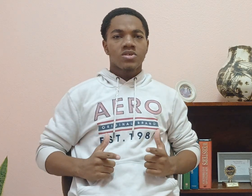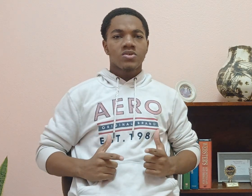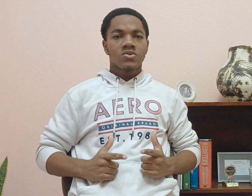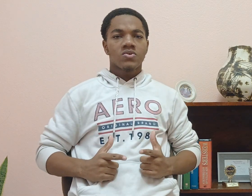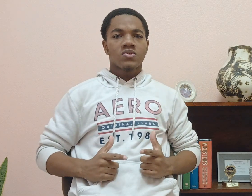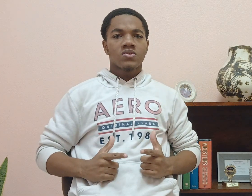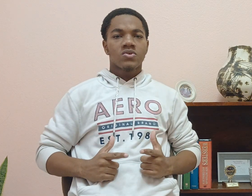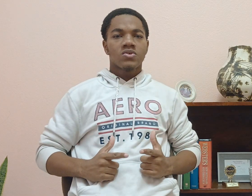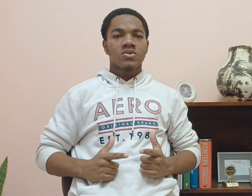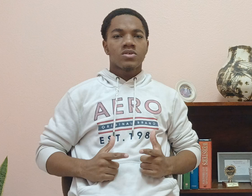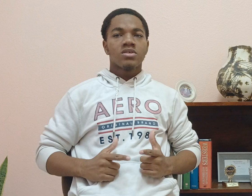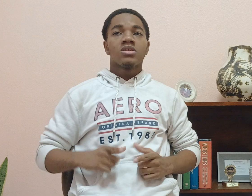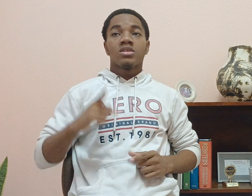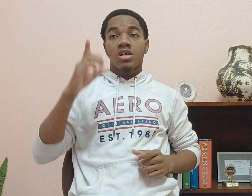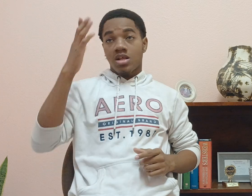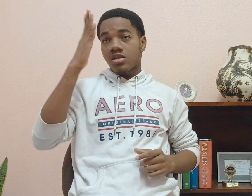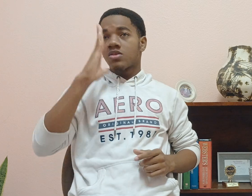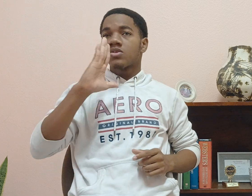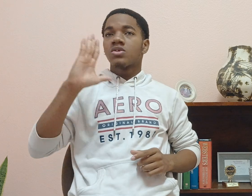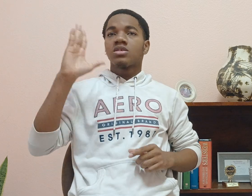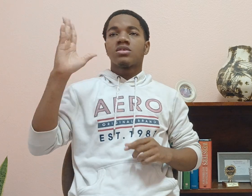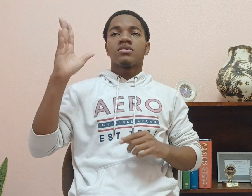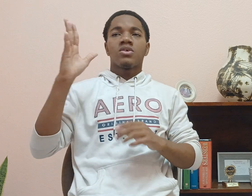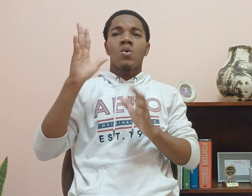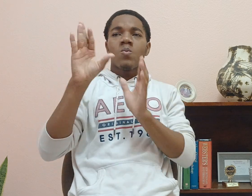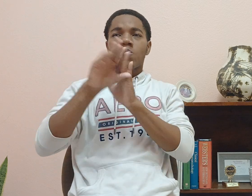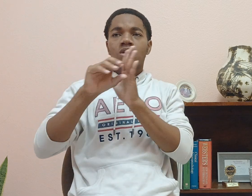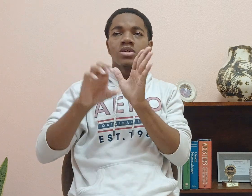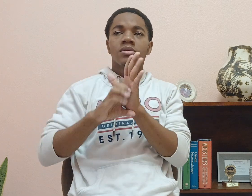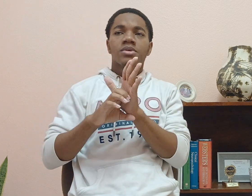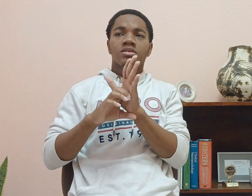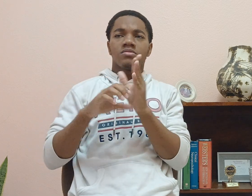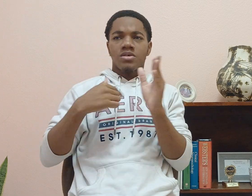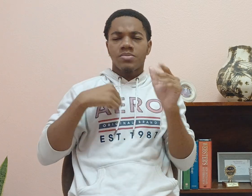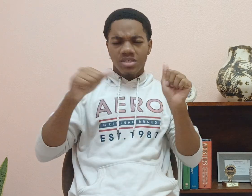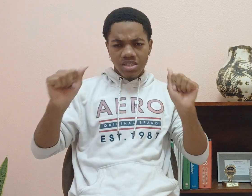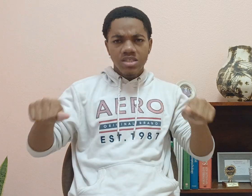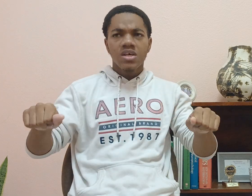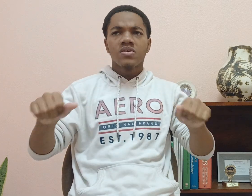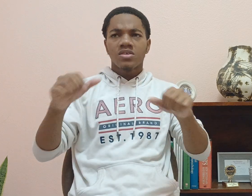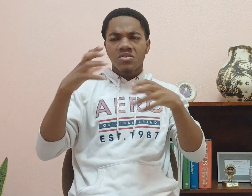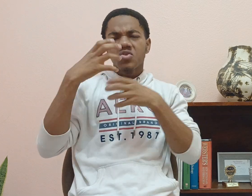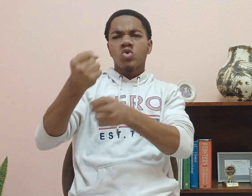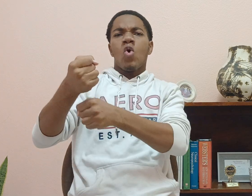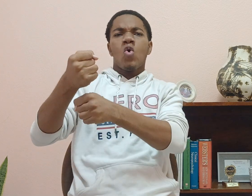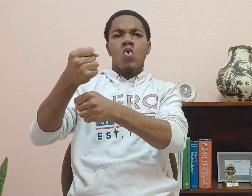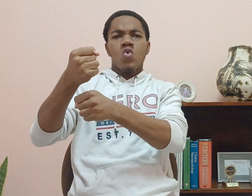The statutes of the Lord are trustworthy,